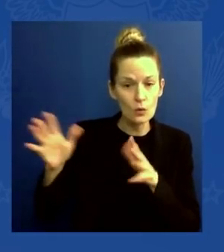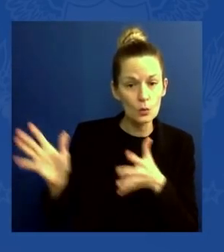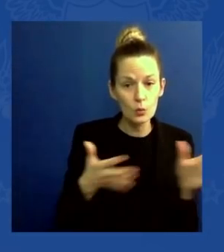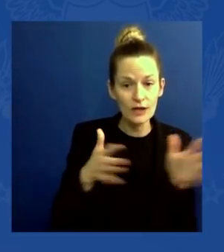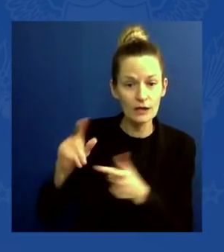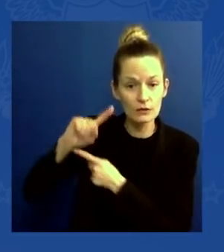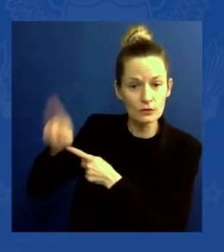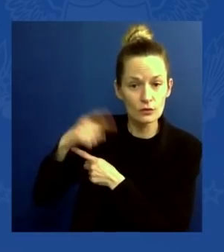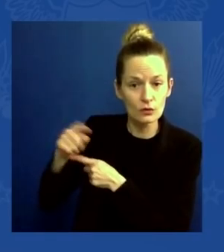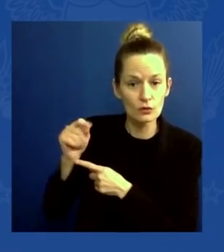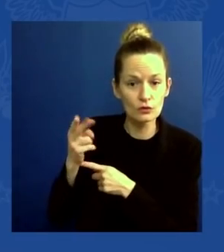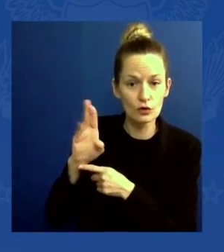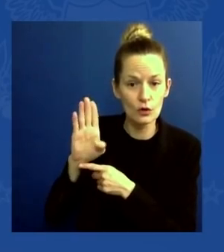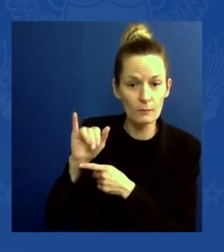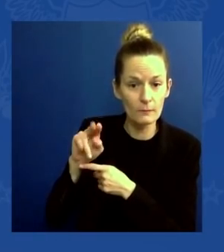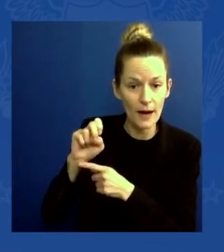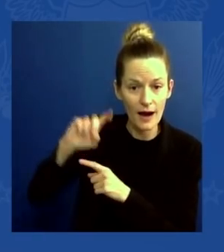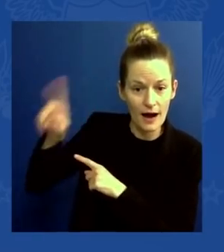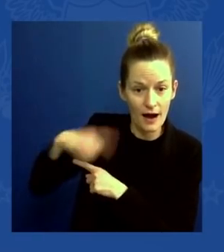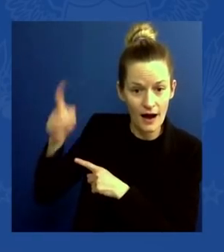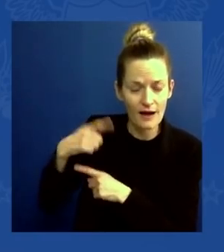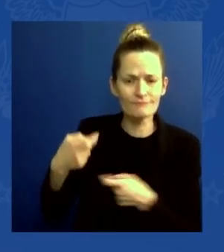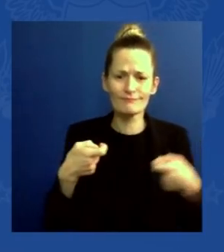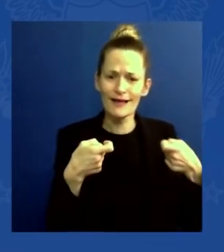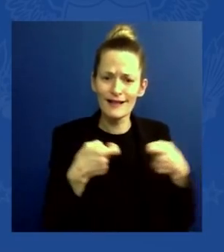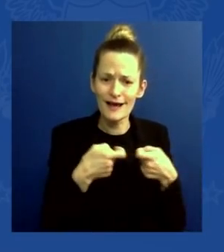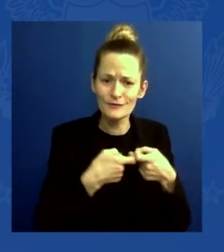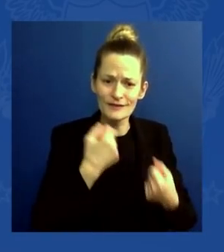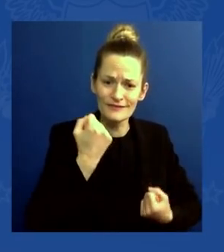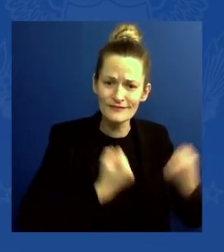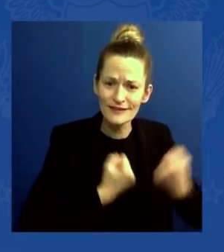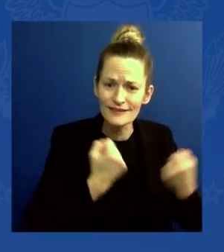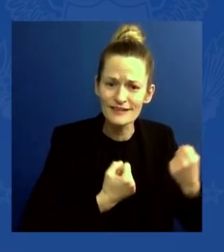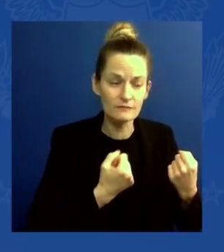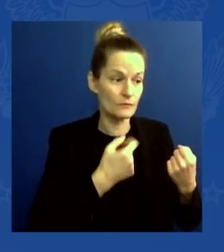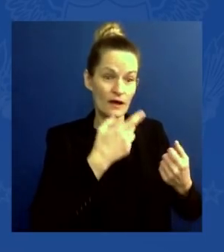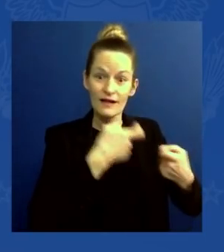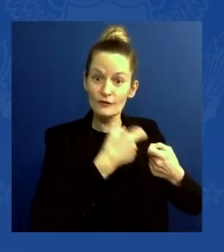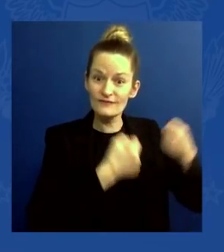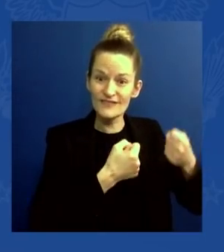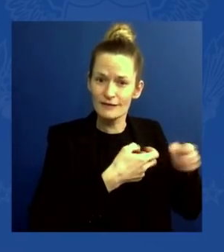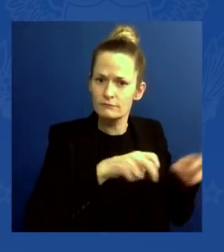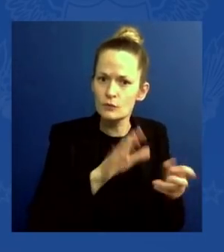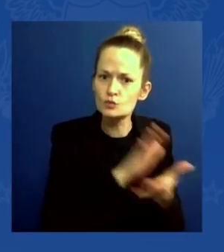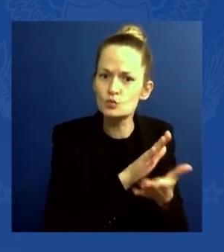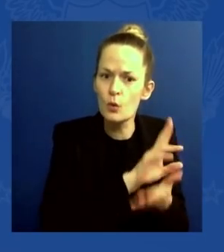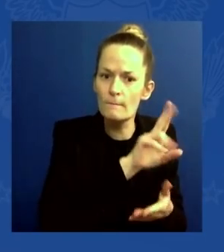And it will reward companies for paying good wages and for getting materials for their products